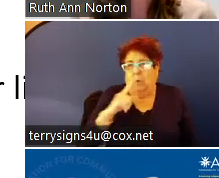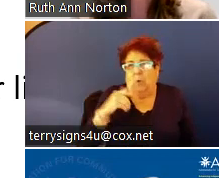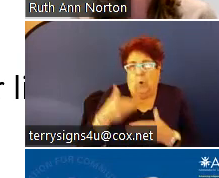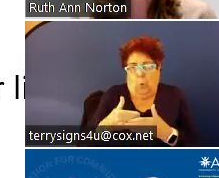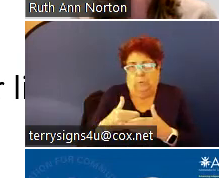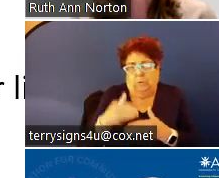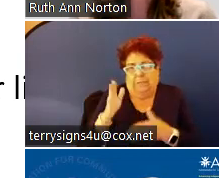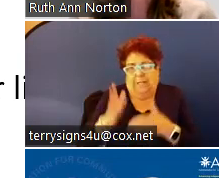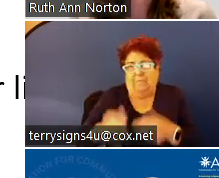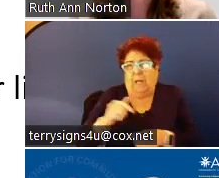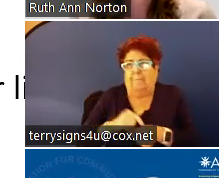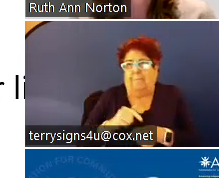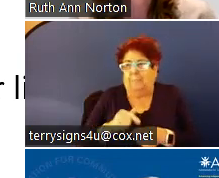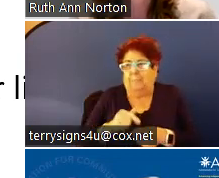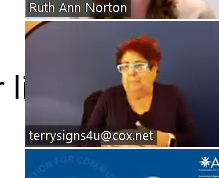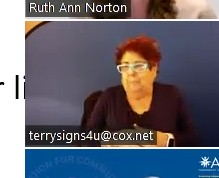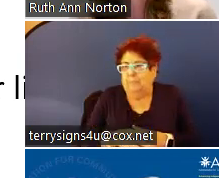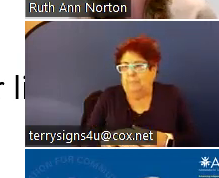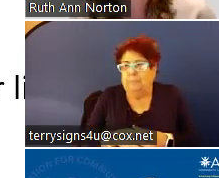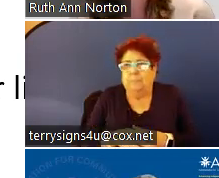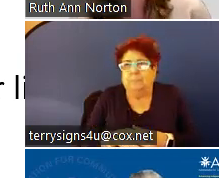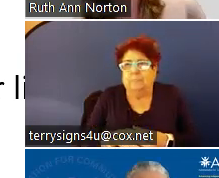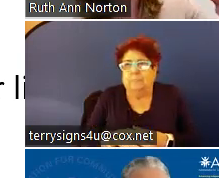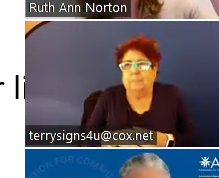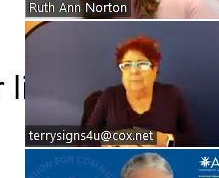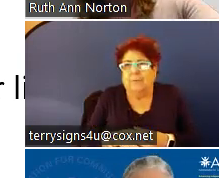RUTH ANN NORTON: